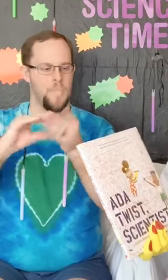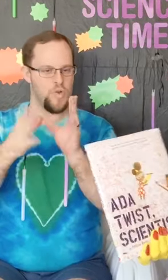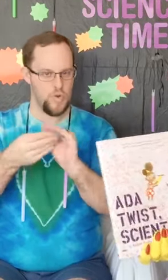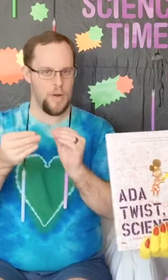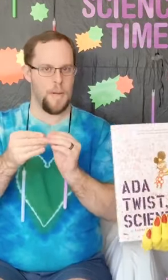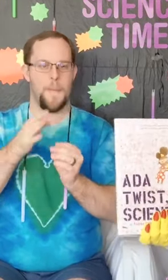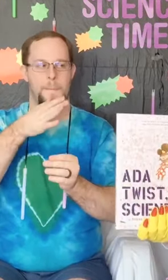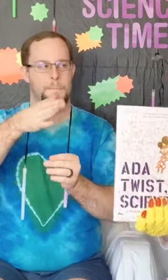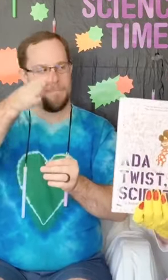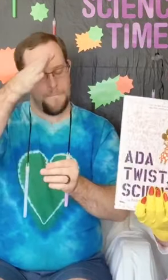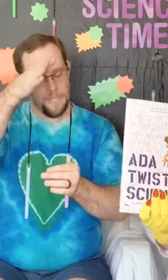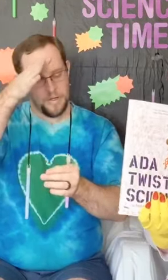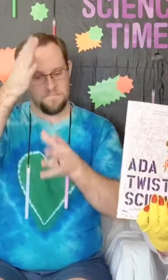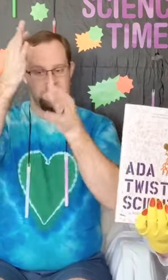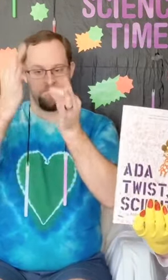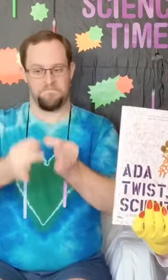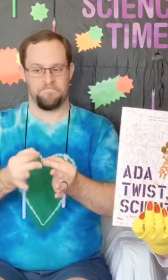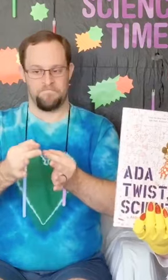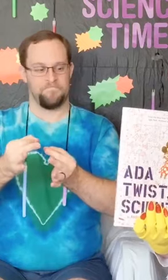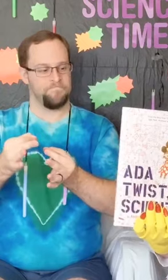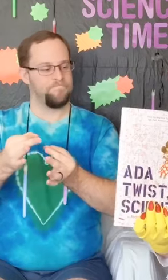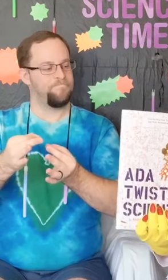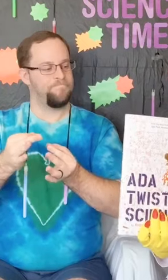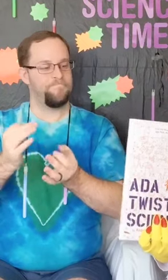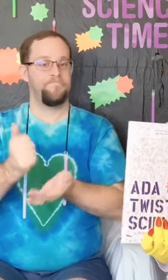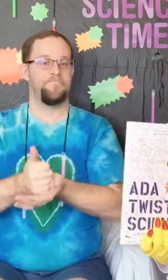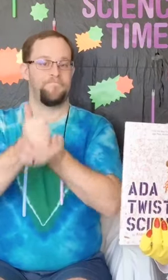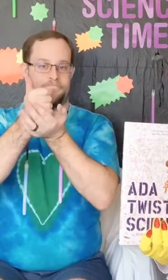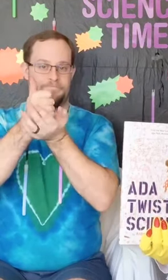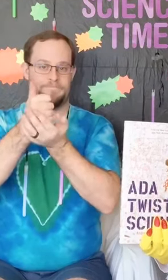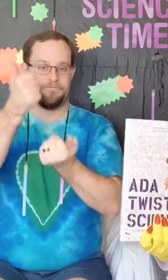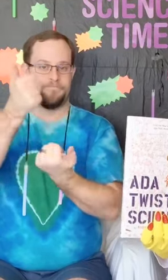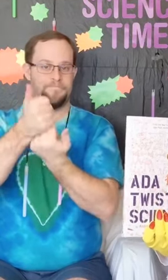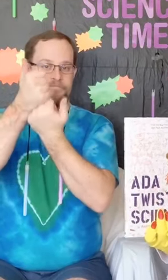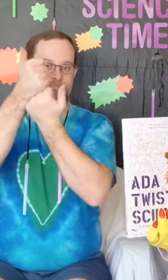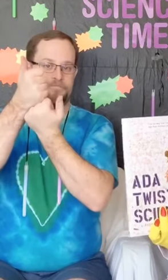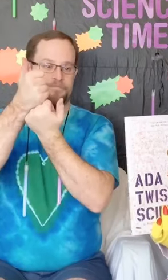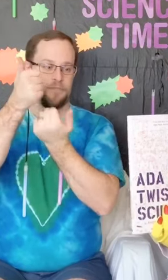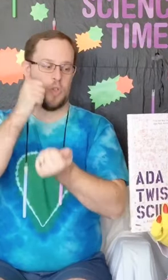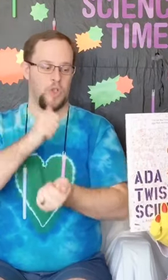parents decided to help her with her experiments instead of,